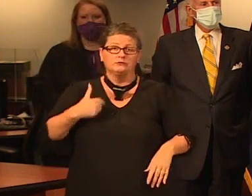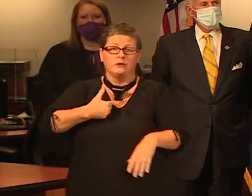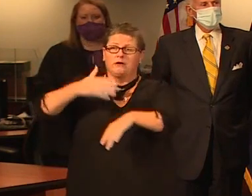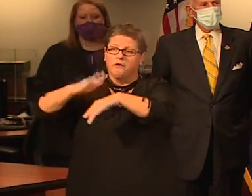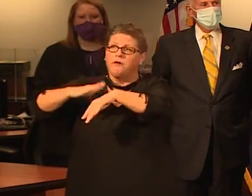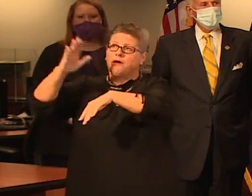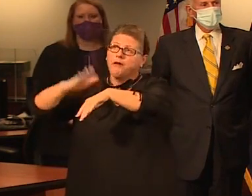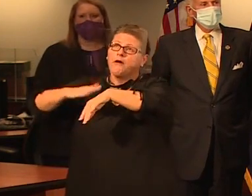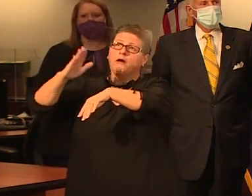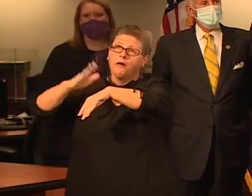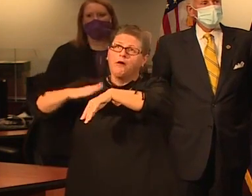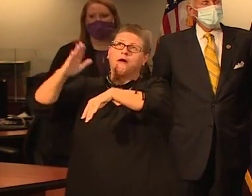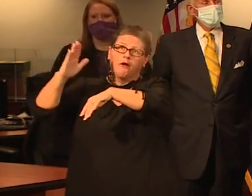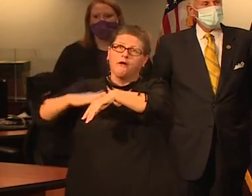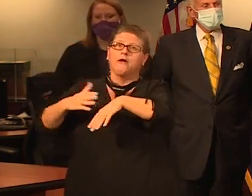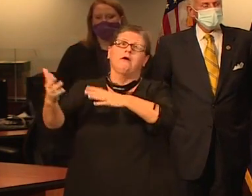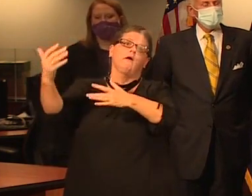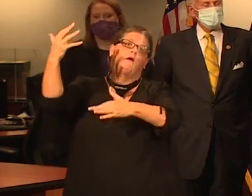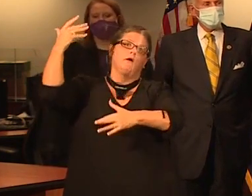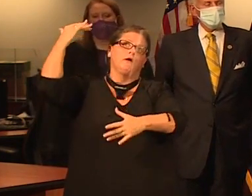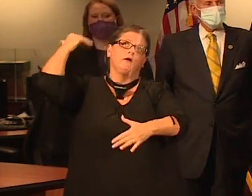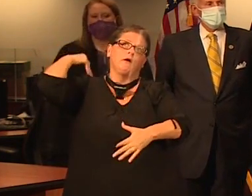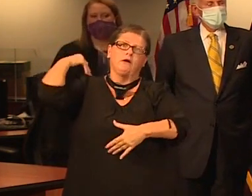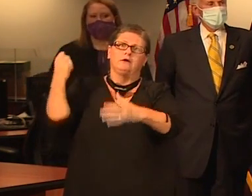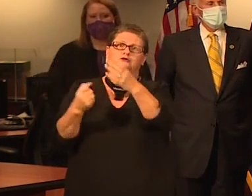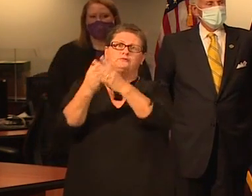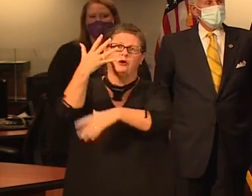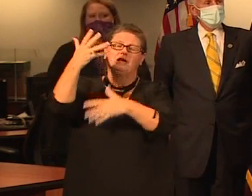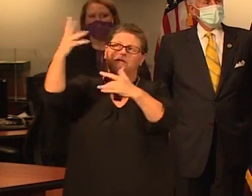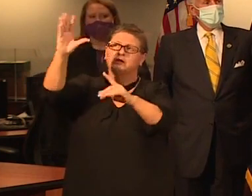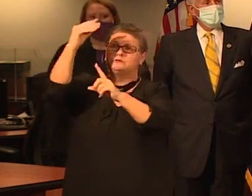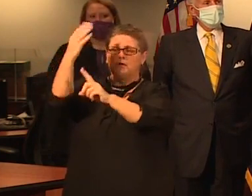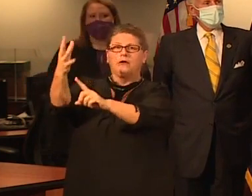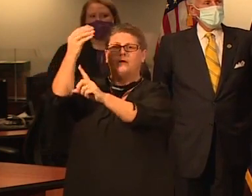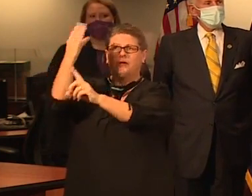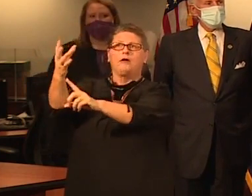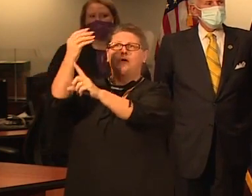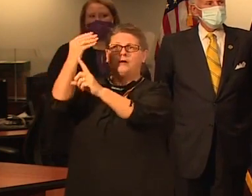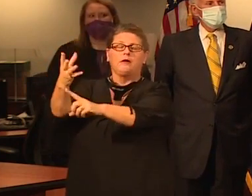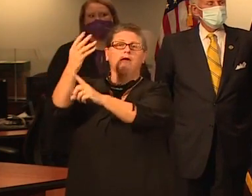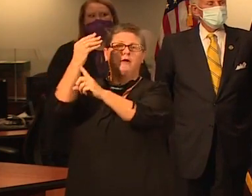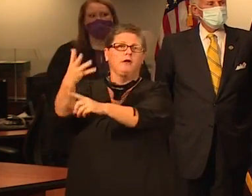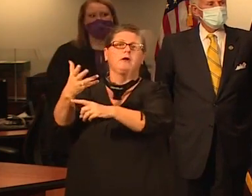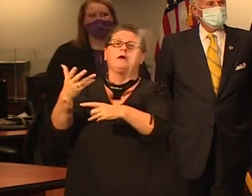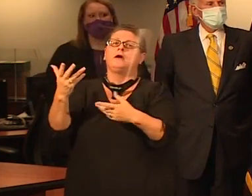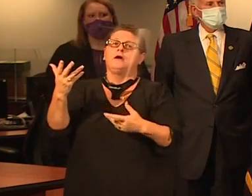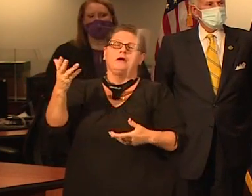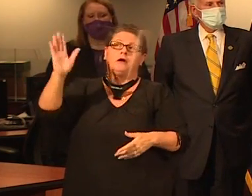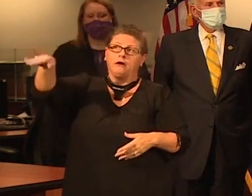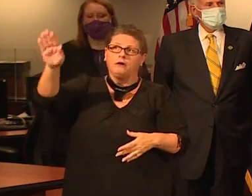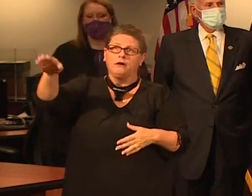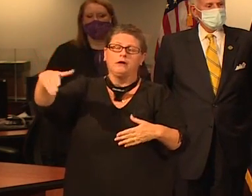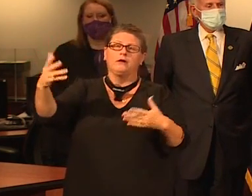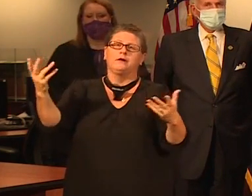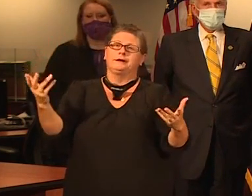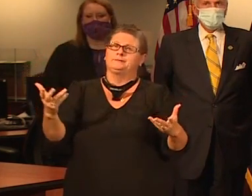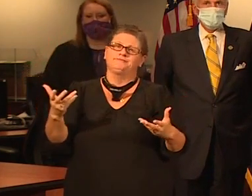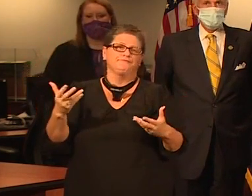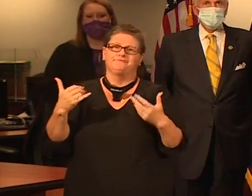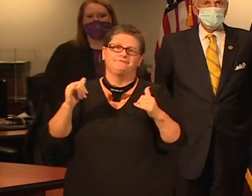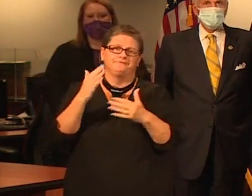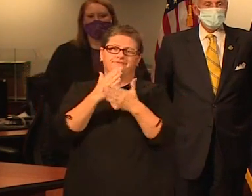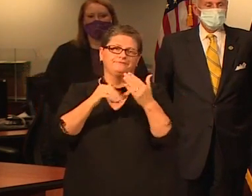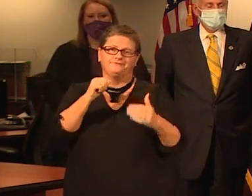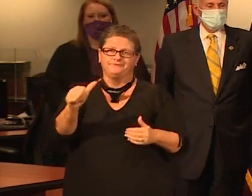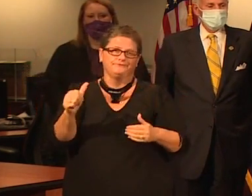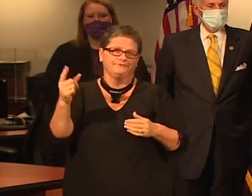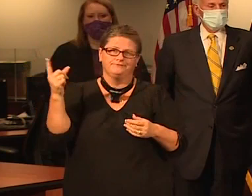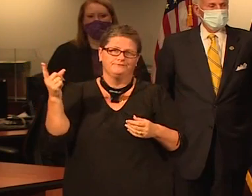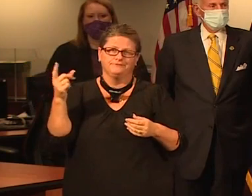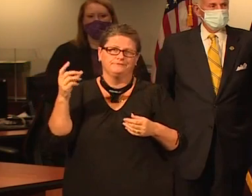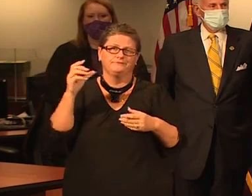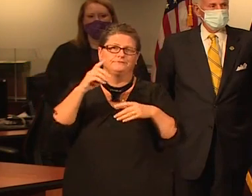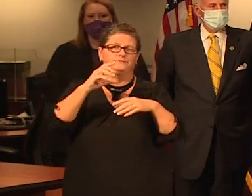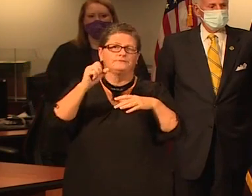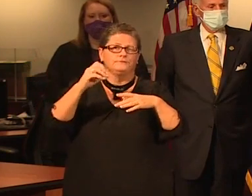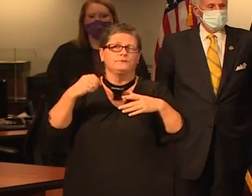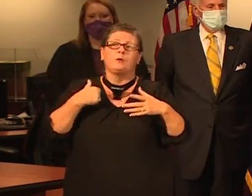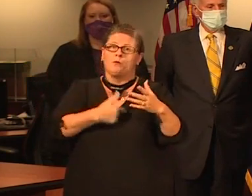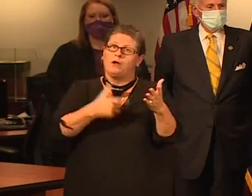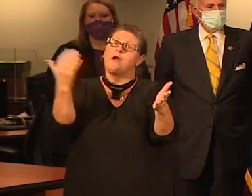AND, AND DESPITE THE FACT THAT WE PUT OUT NOTIFICATIONS BACK IN, MO, THE EARLY PARTS OR OF THE SPRING, AND SAYING THAT WAS NECESSARY, SO WE HAVE MADE